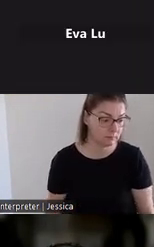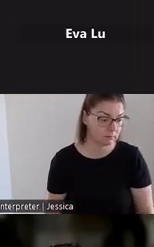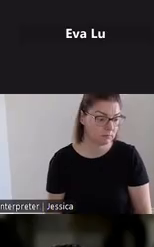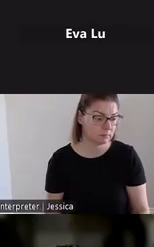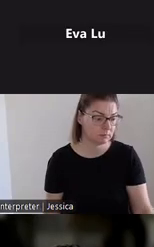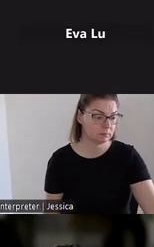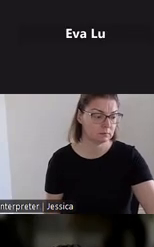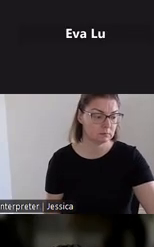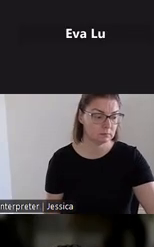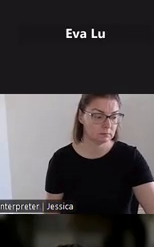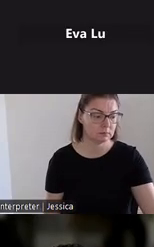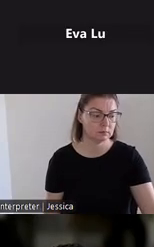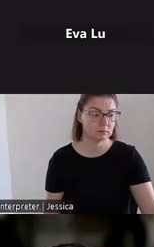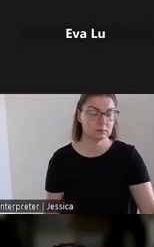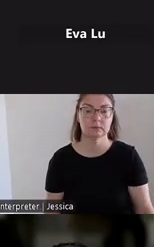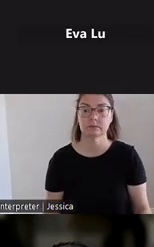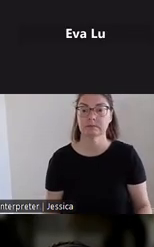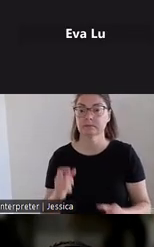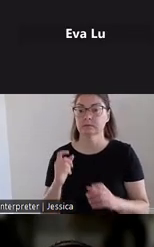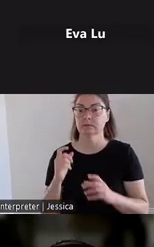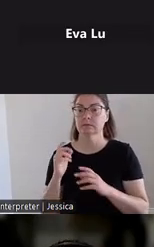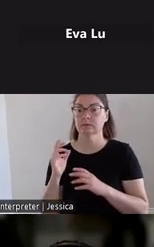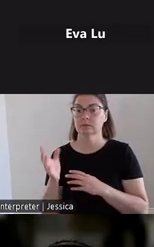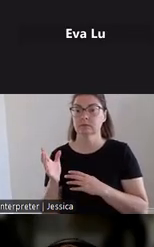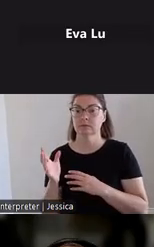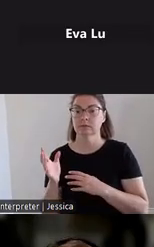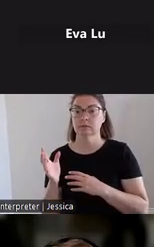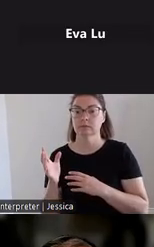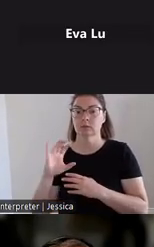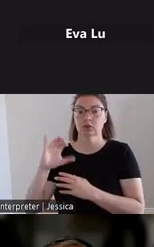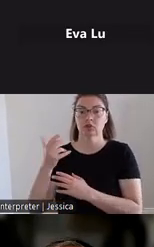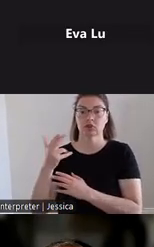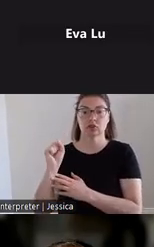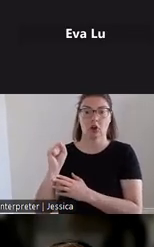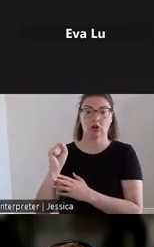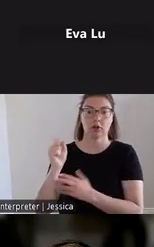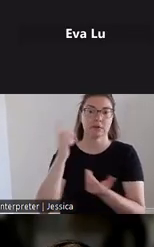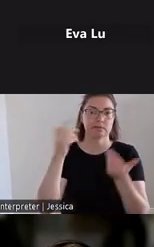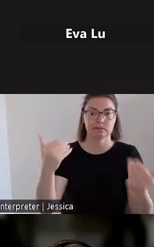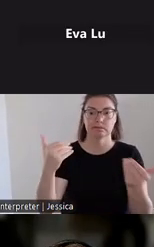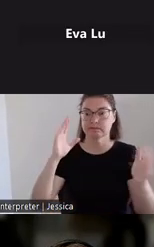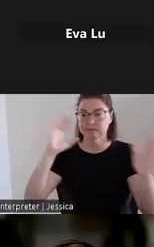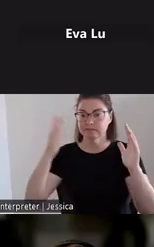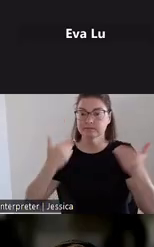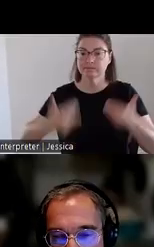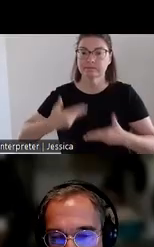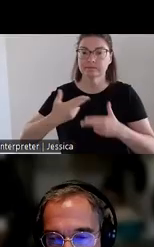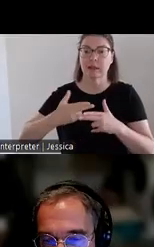All right, I guess we'll get right into it. Hello, everyone. My name is Charles LaPierre.